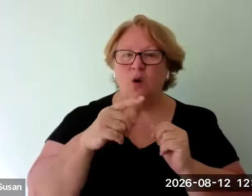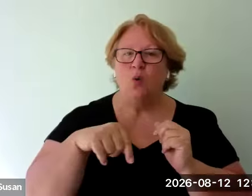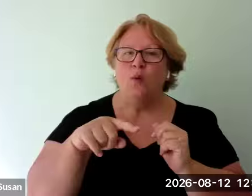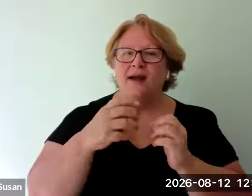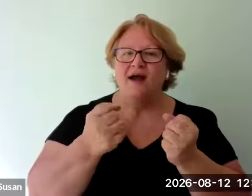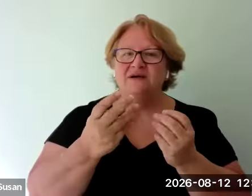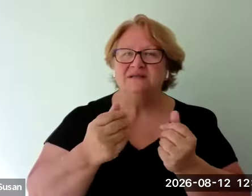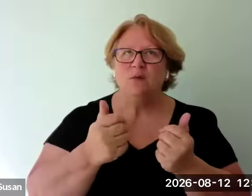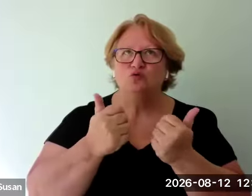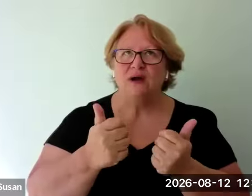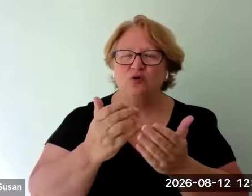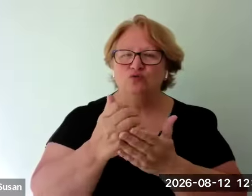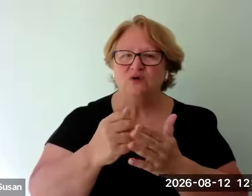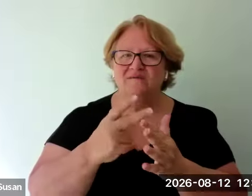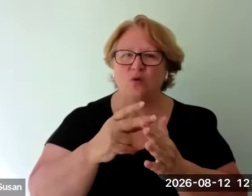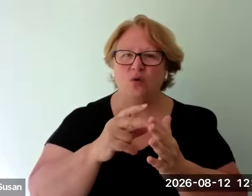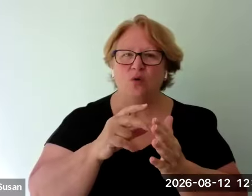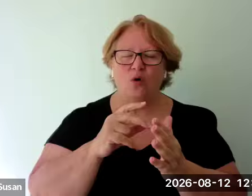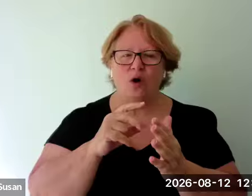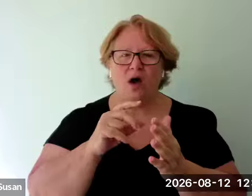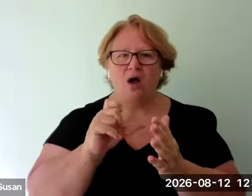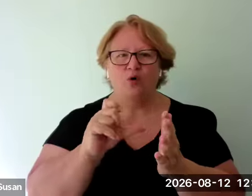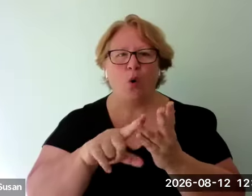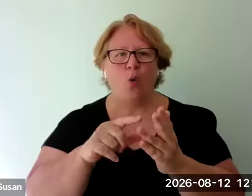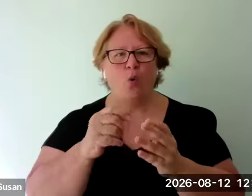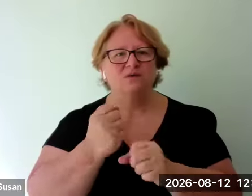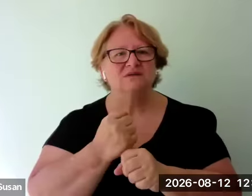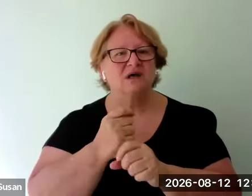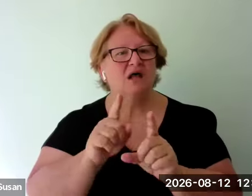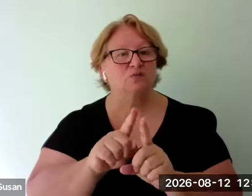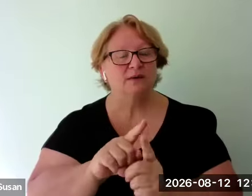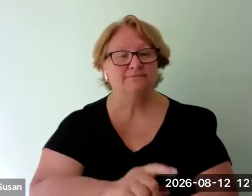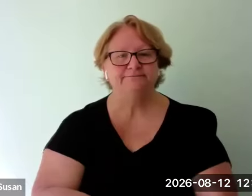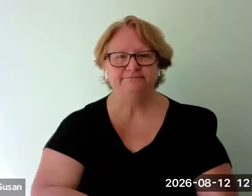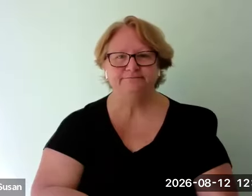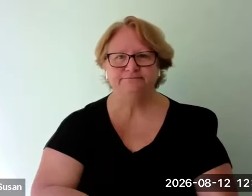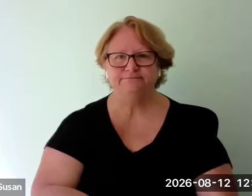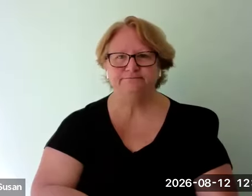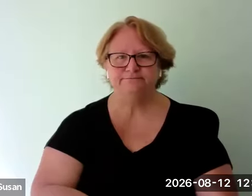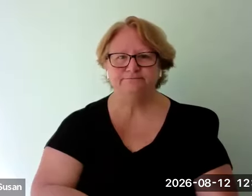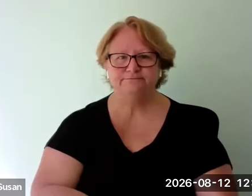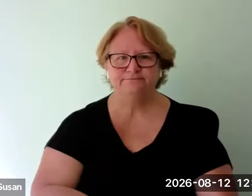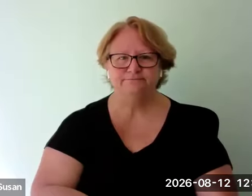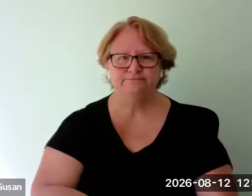the NDRP site. They really ar fabulous resources for disability research and we also have some great resource